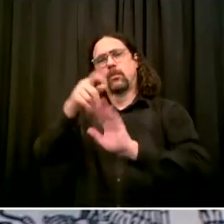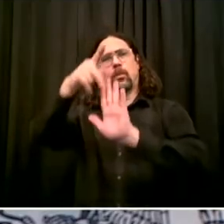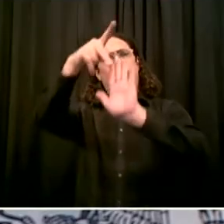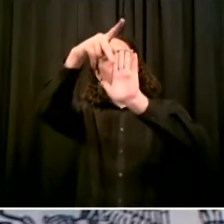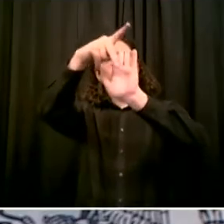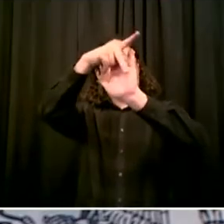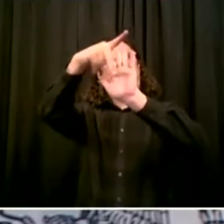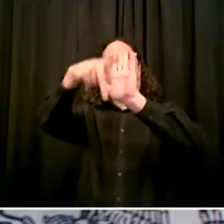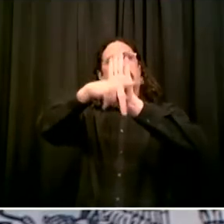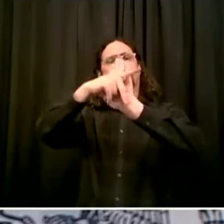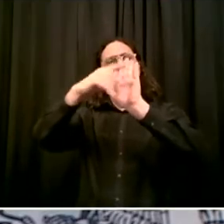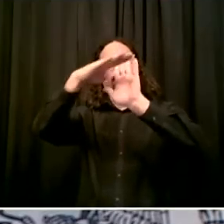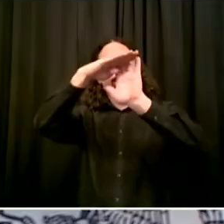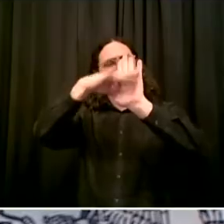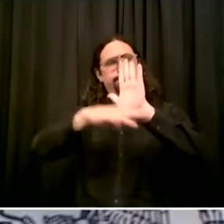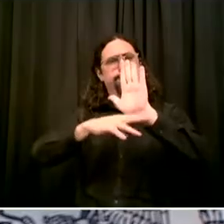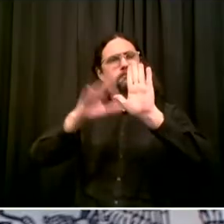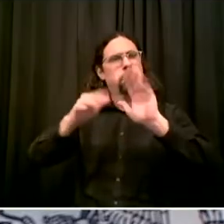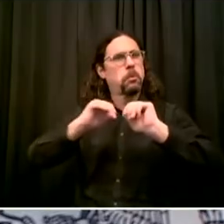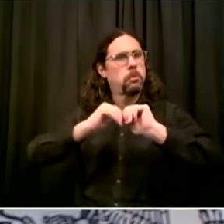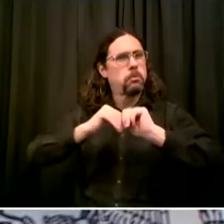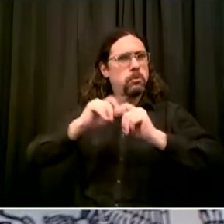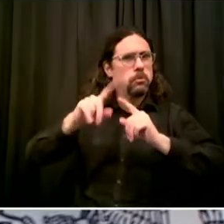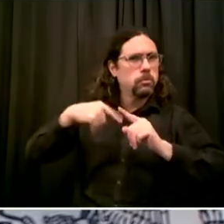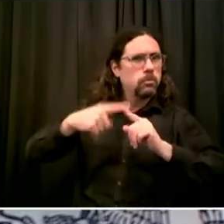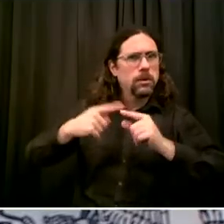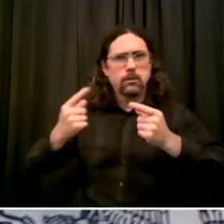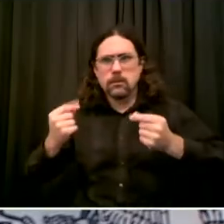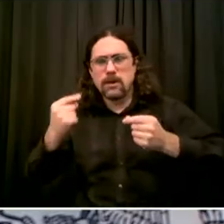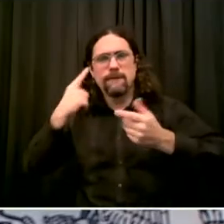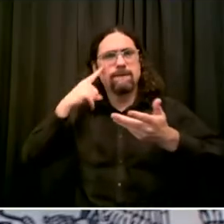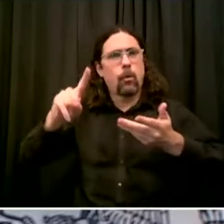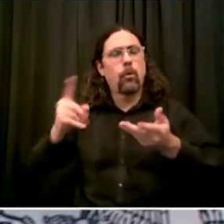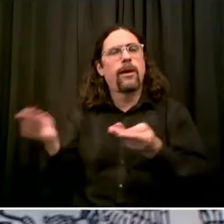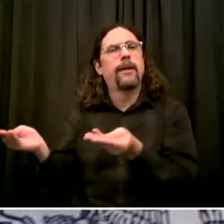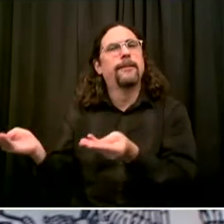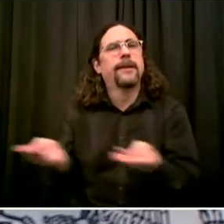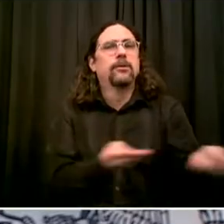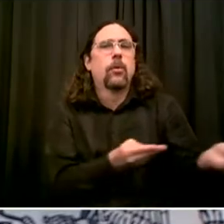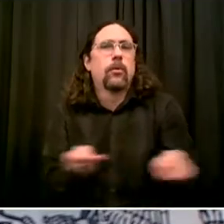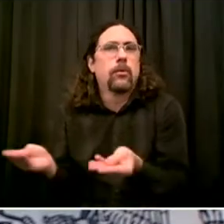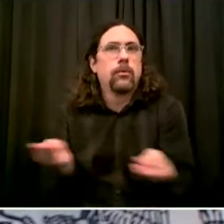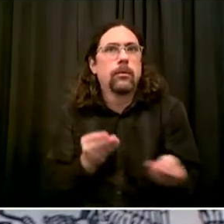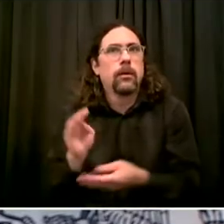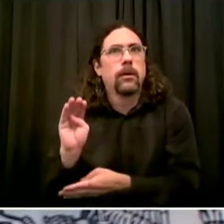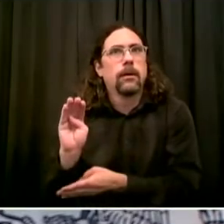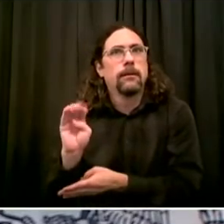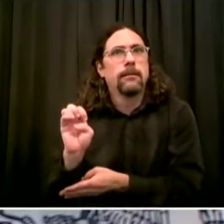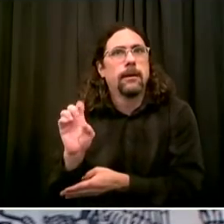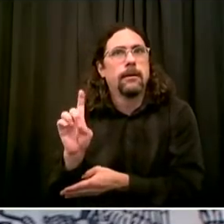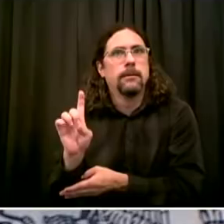HAVE TO CREATE METHOD METHODOLOGIES FOR MEDIATION AND ARBITRATION. THKAN YOU,